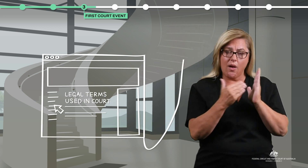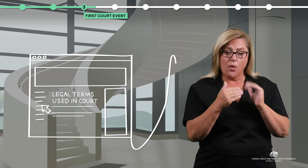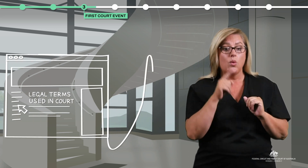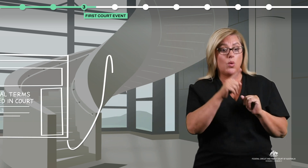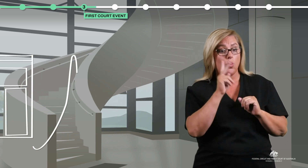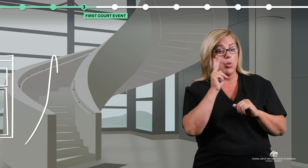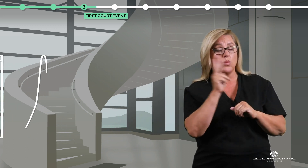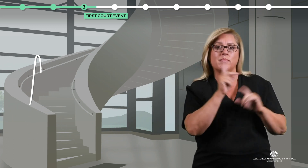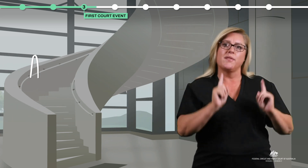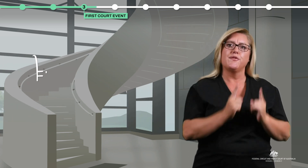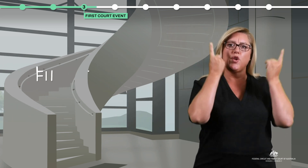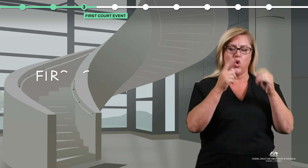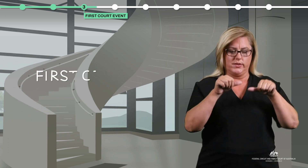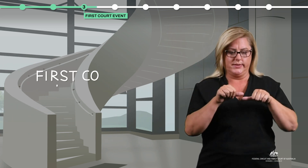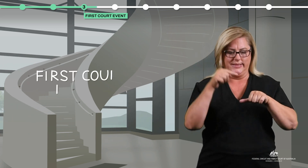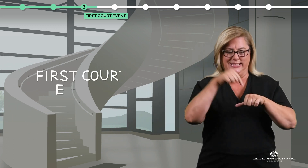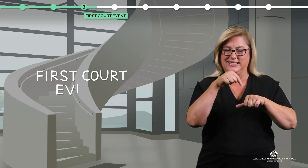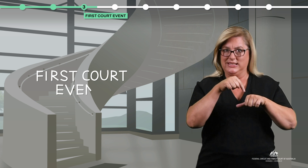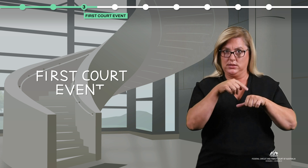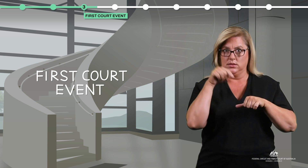Let’s take a look at your first Court event